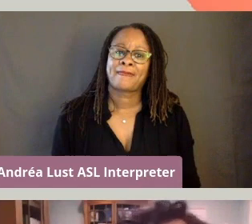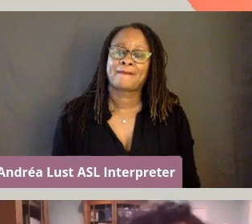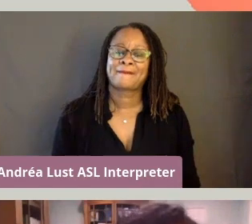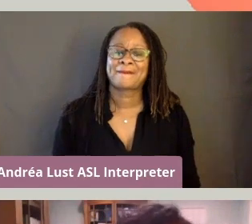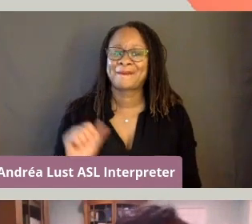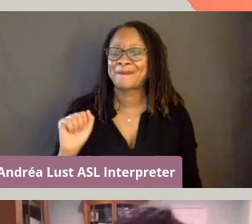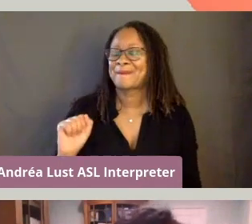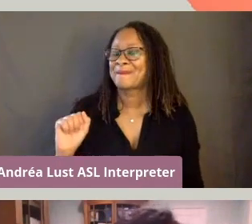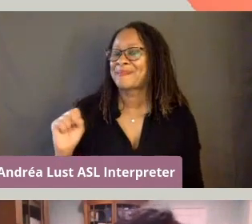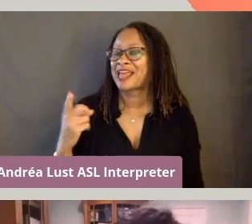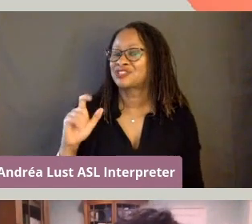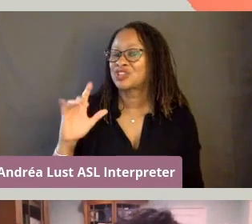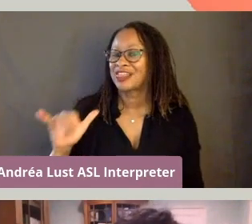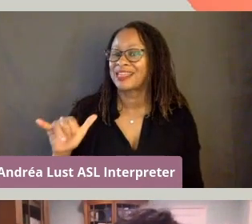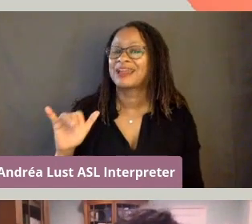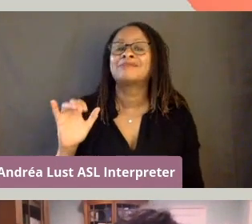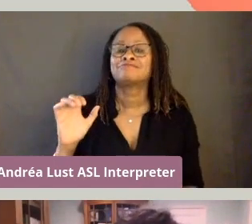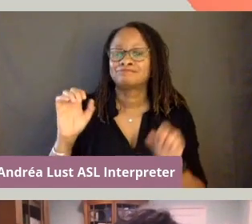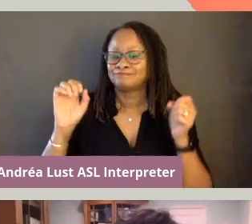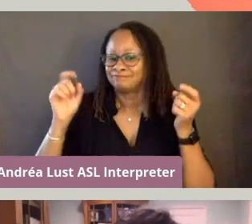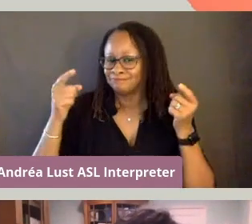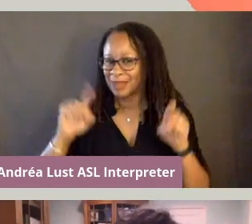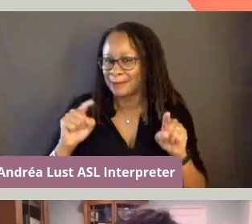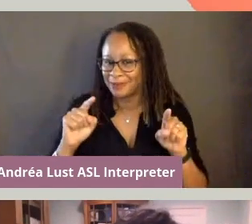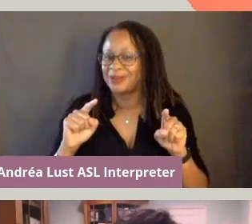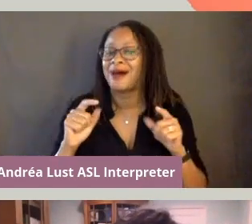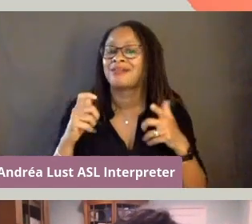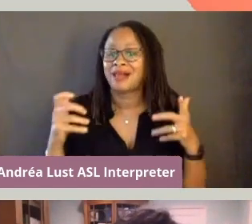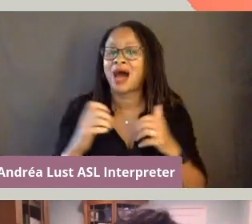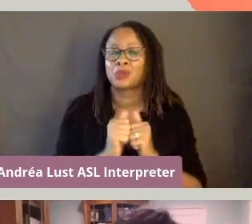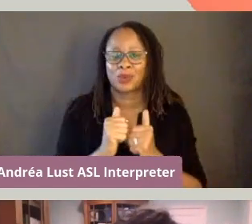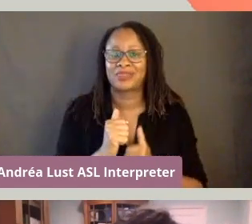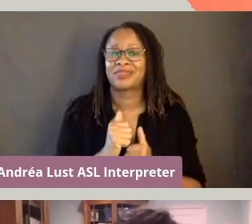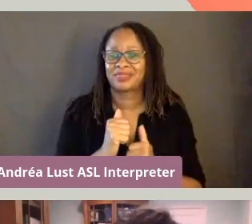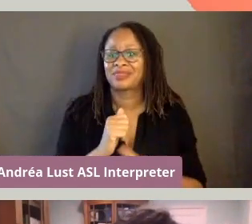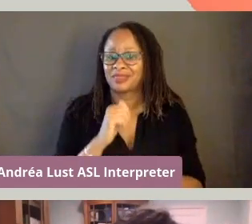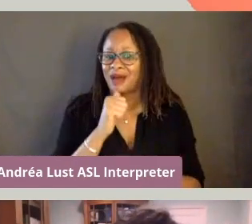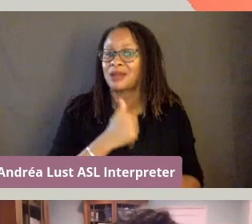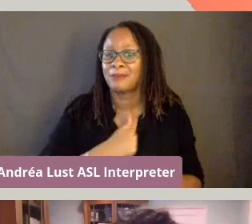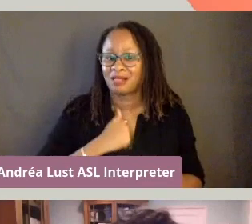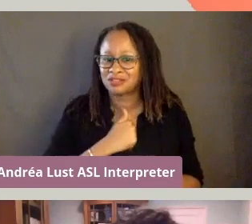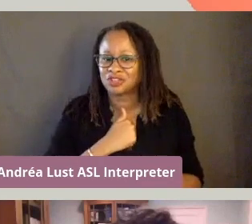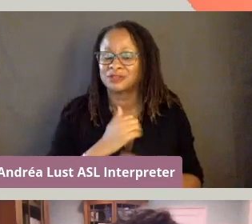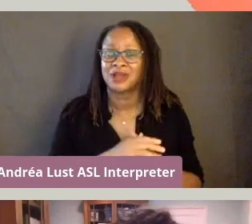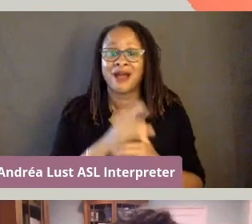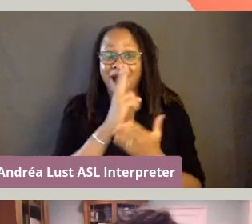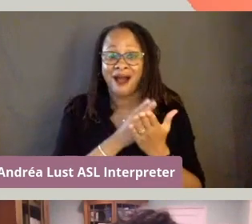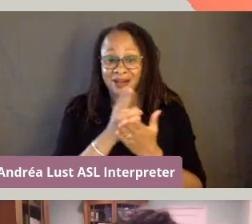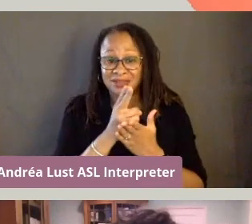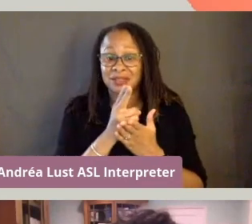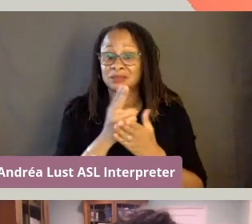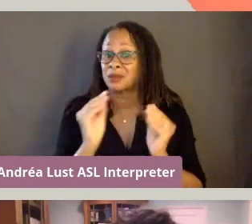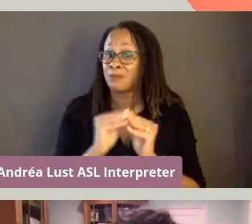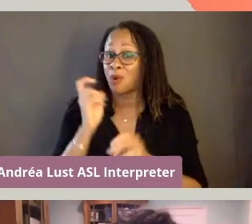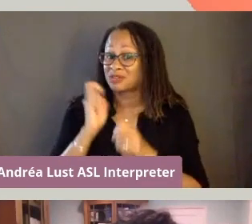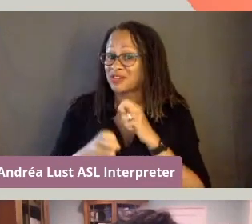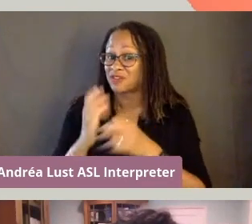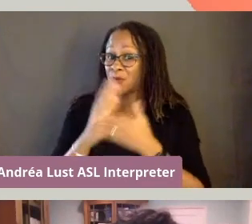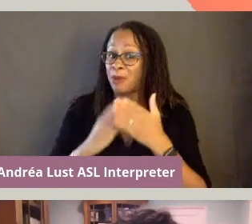Yeah, that happened a lot with Unapologetic and honestly was one of the more difficult parts